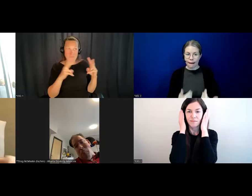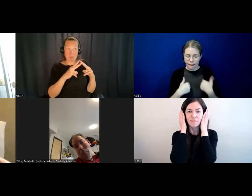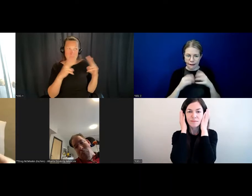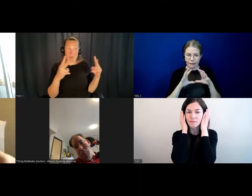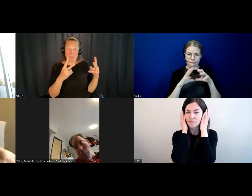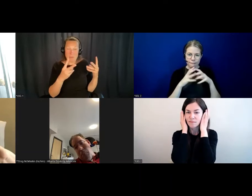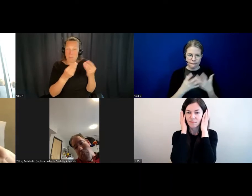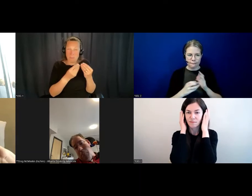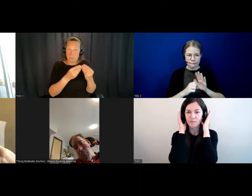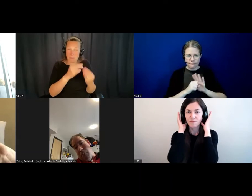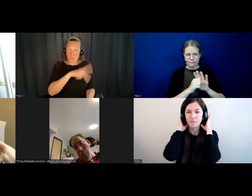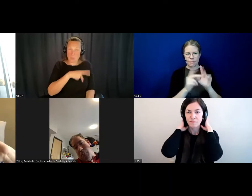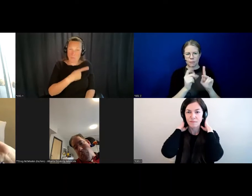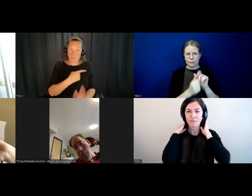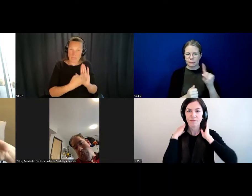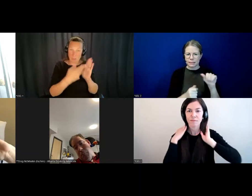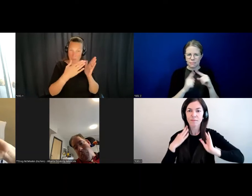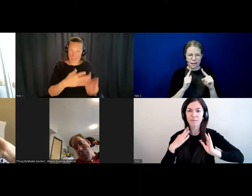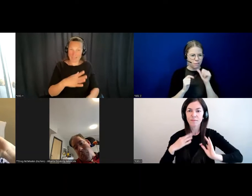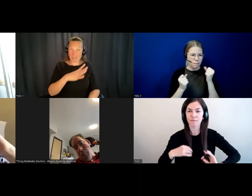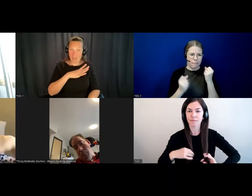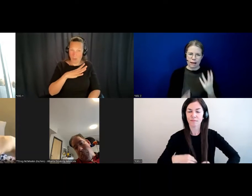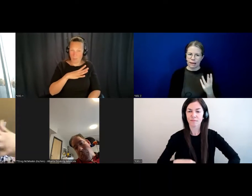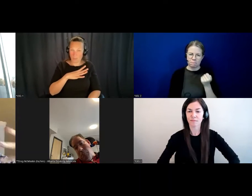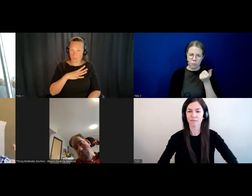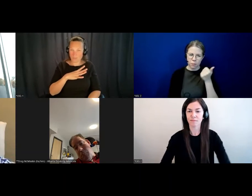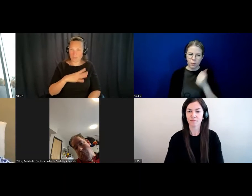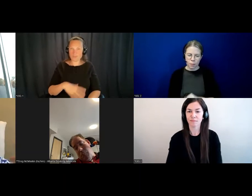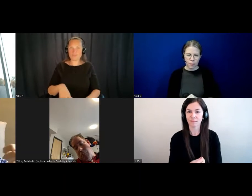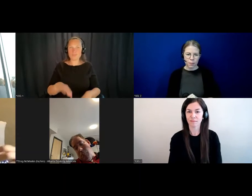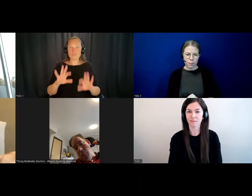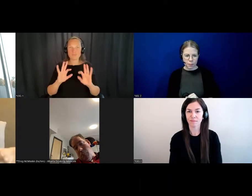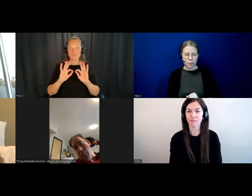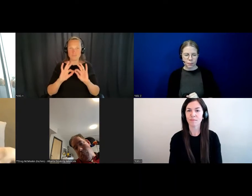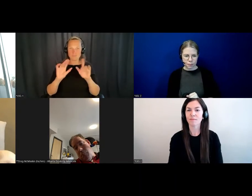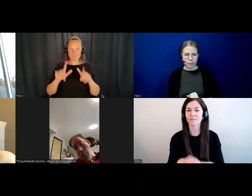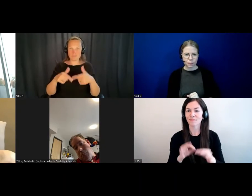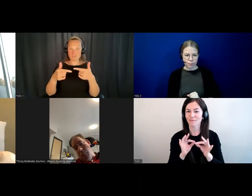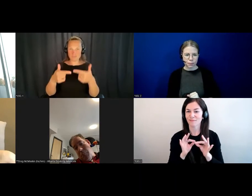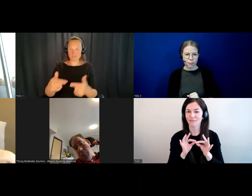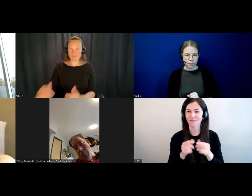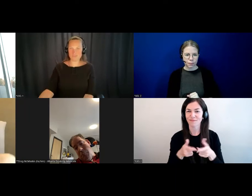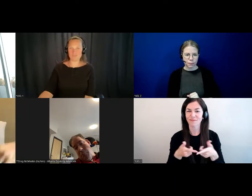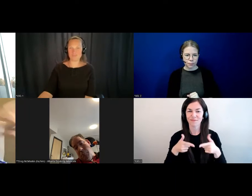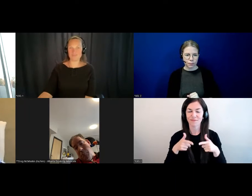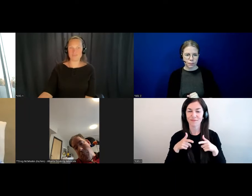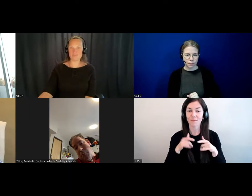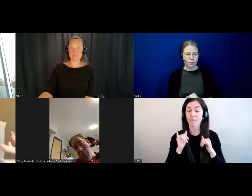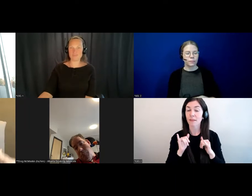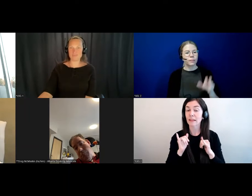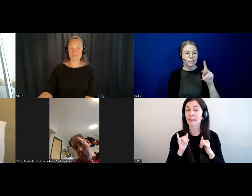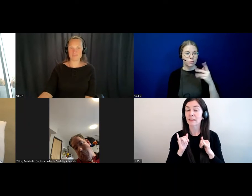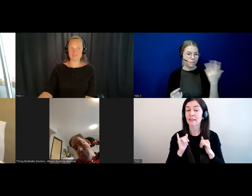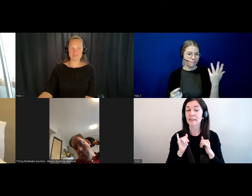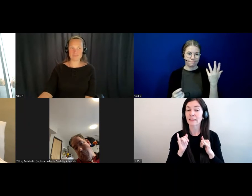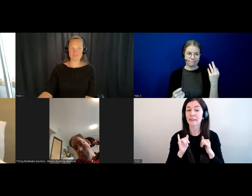SO IF PEOPLE AREN'T REACHING OUT, IF THEY DON'T HAVE AN OFFICE OF A DISABILITY ADVOCATE LIKE YOURS